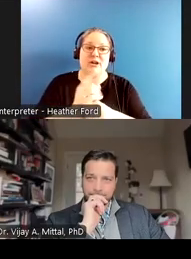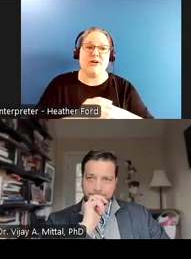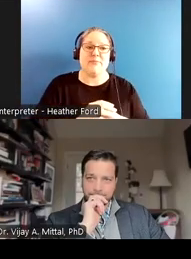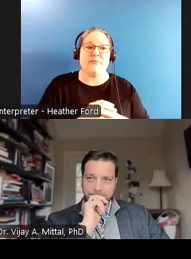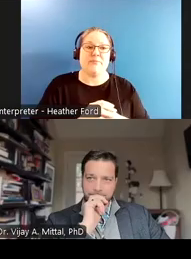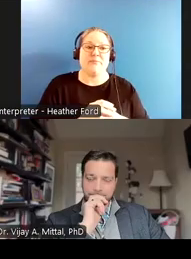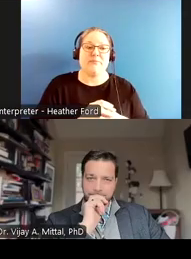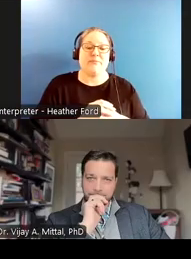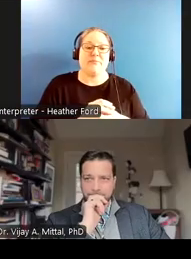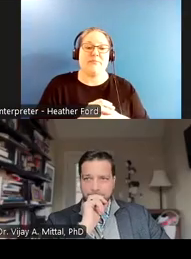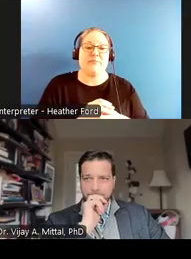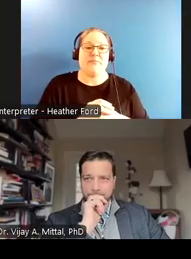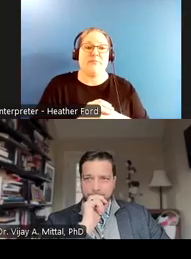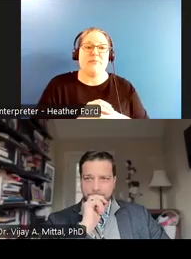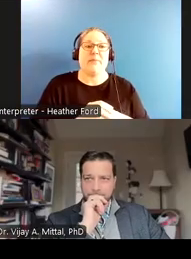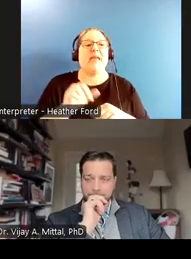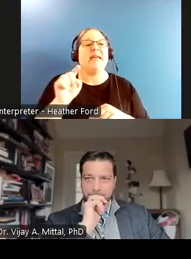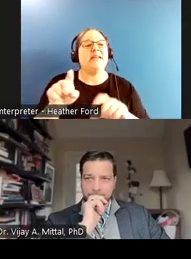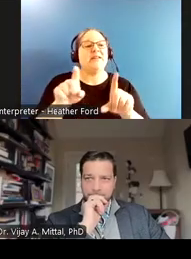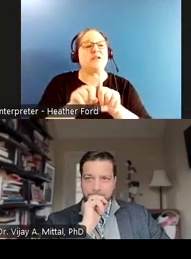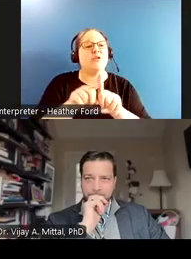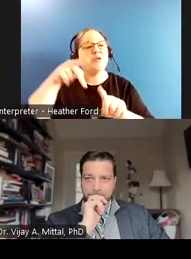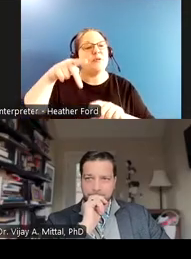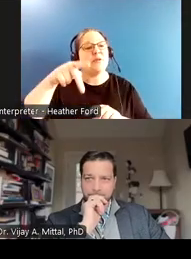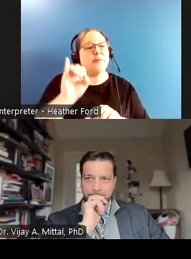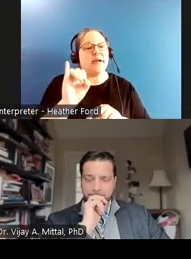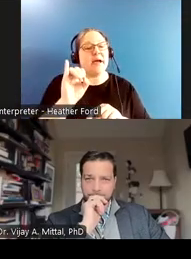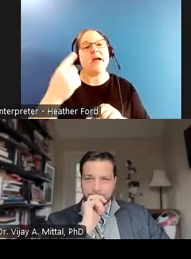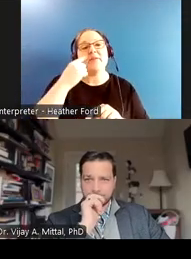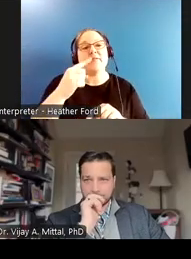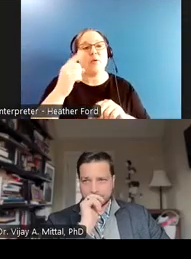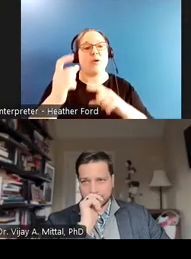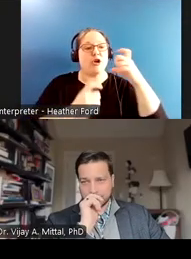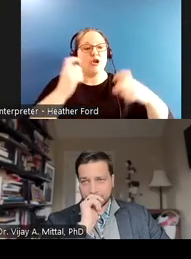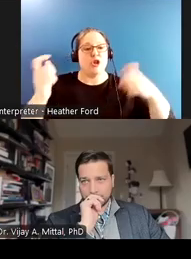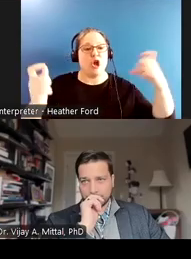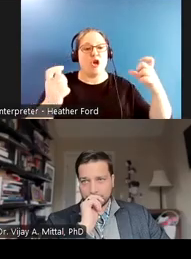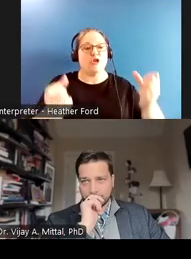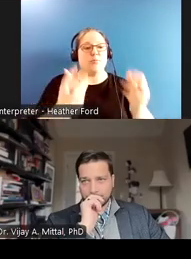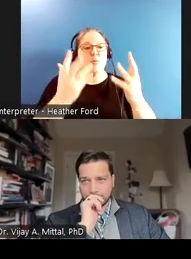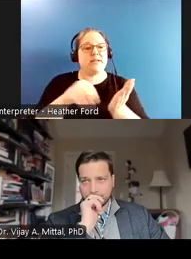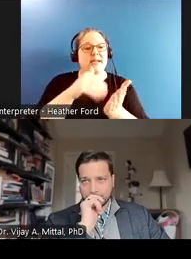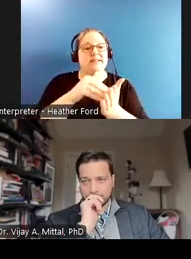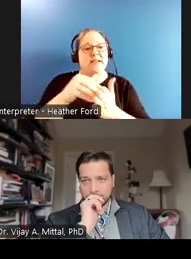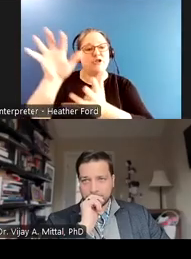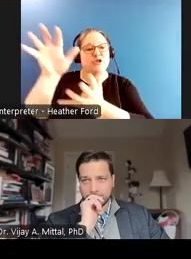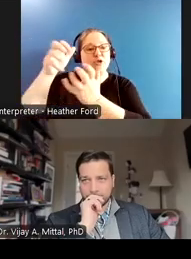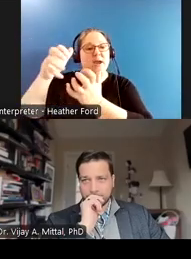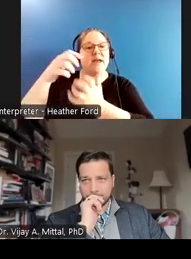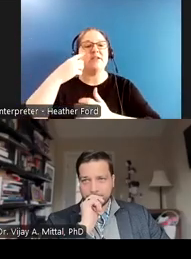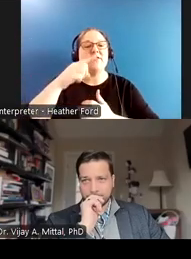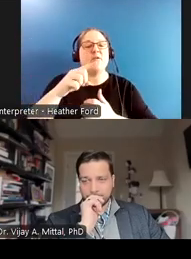um and he's the PI on a large multic-enter grant a computerized assessment of psychosis risk that